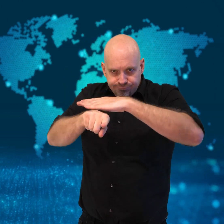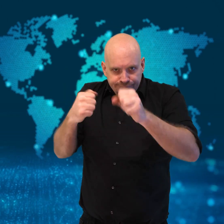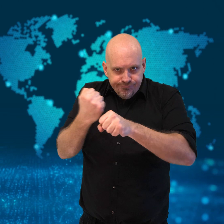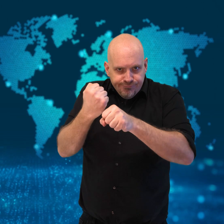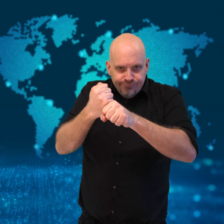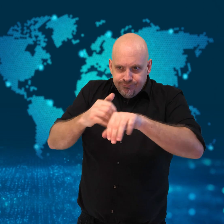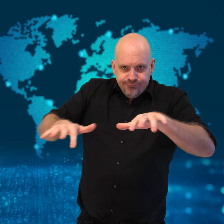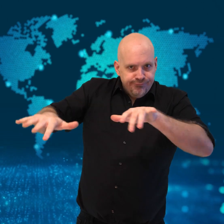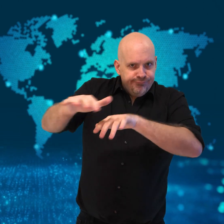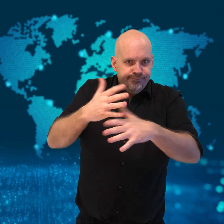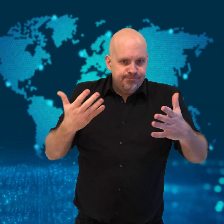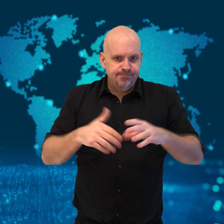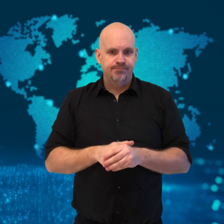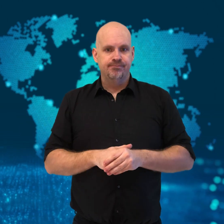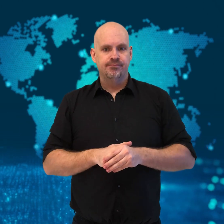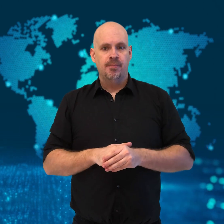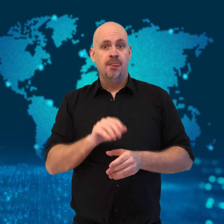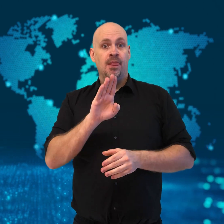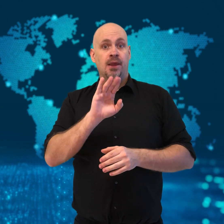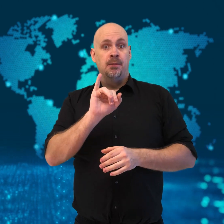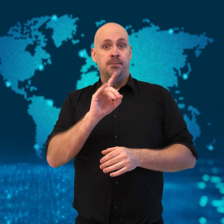its underground sites.